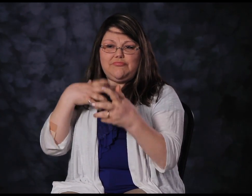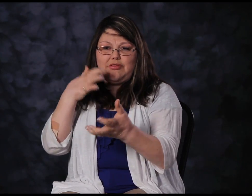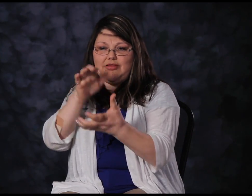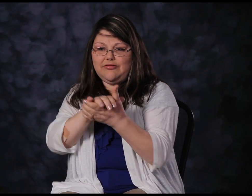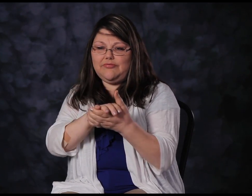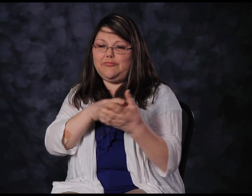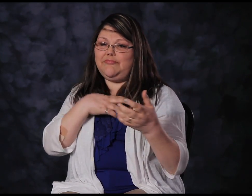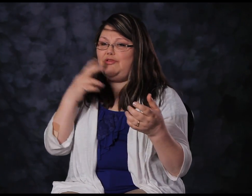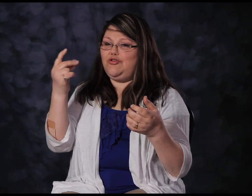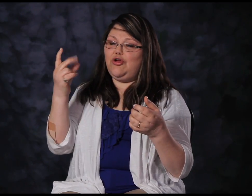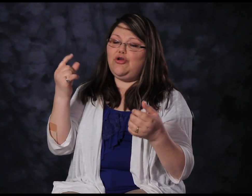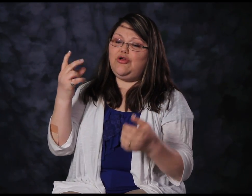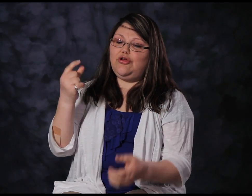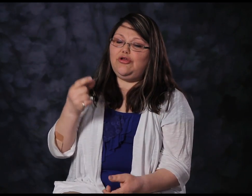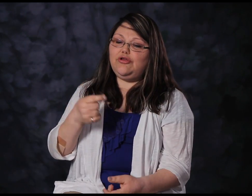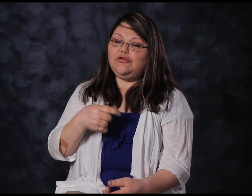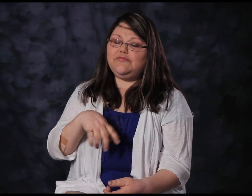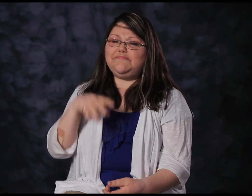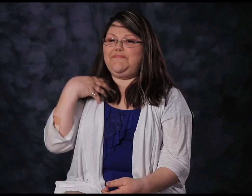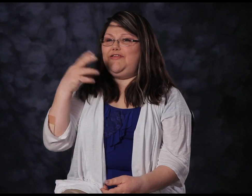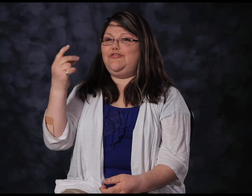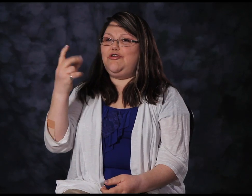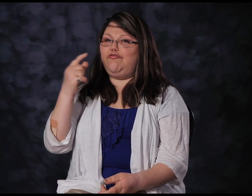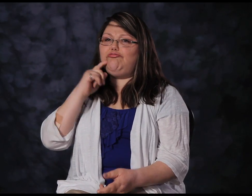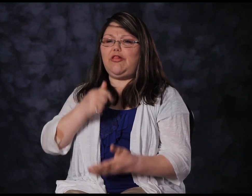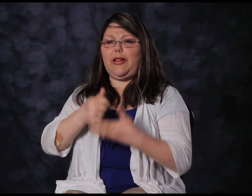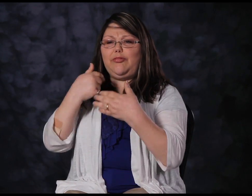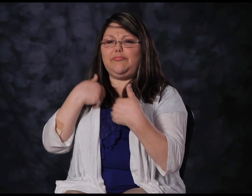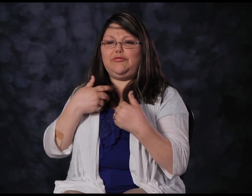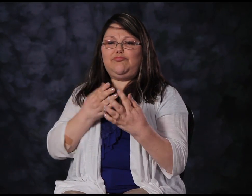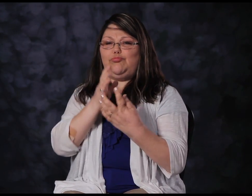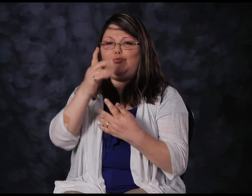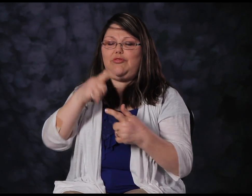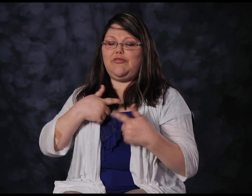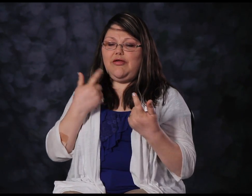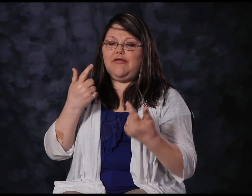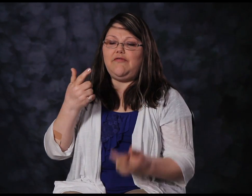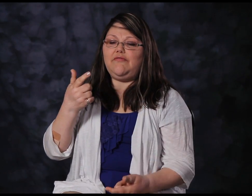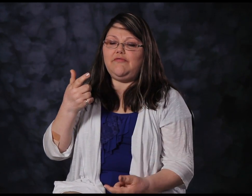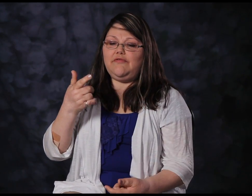After the school day is over, I usually come home and spend some time with my husband and my dog.